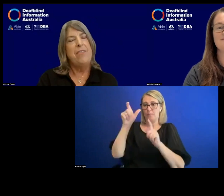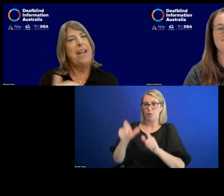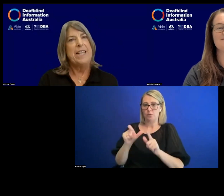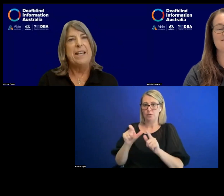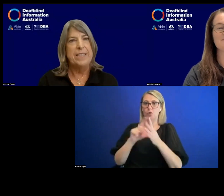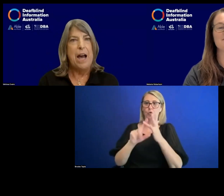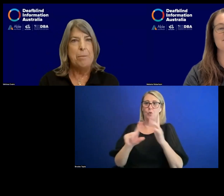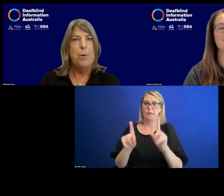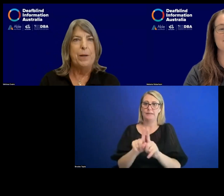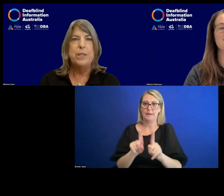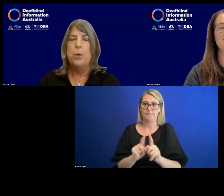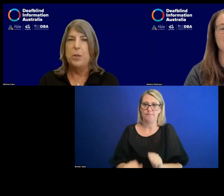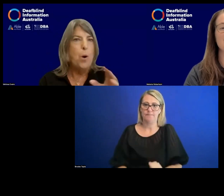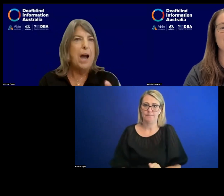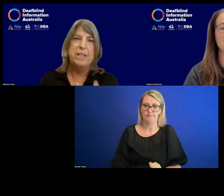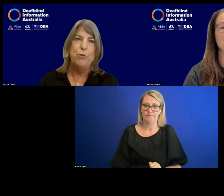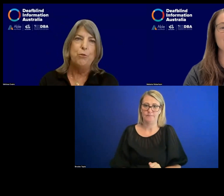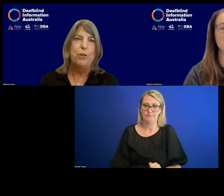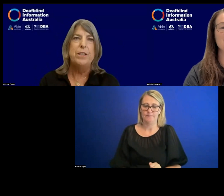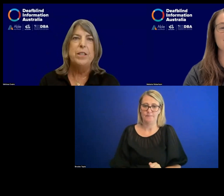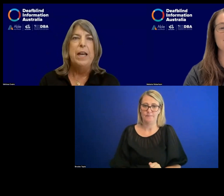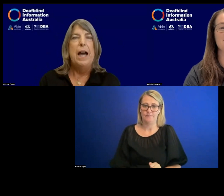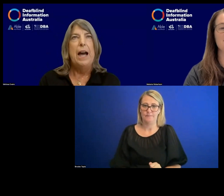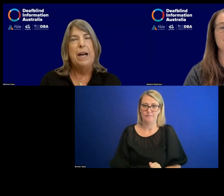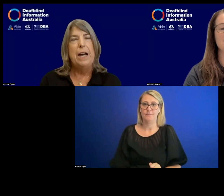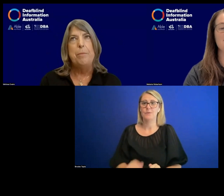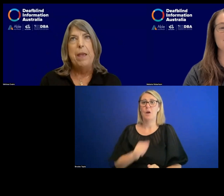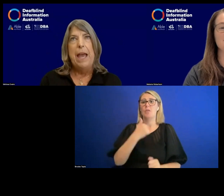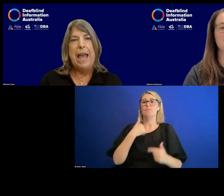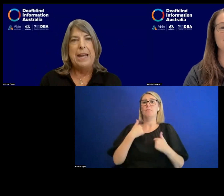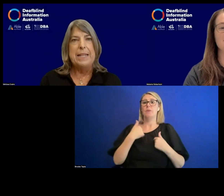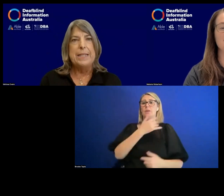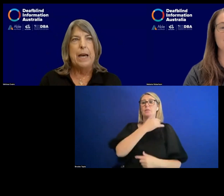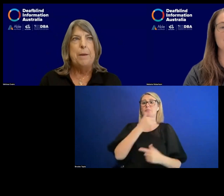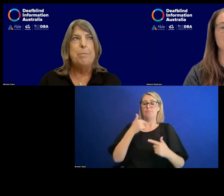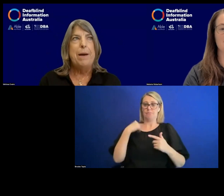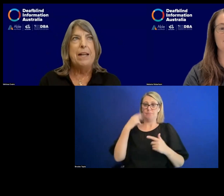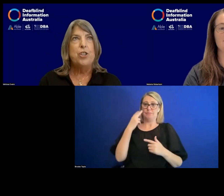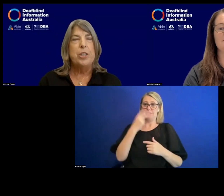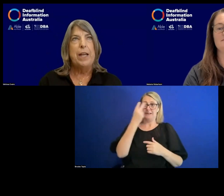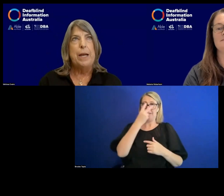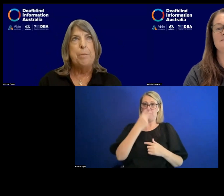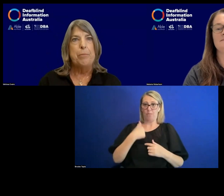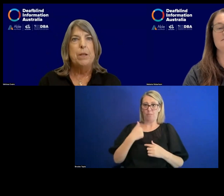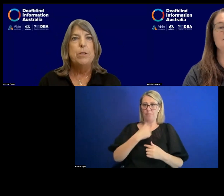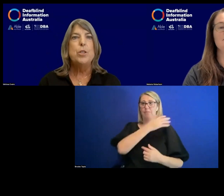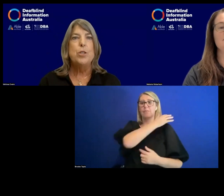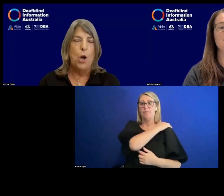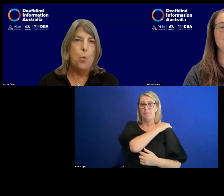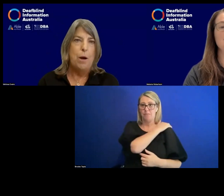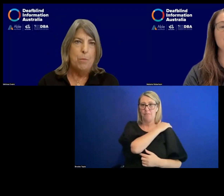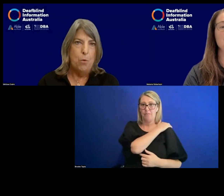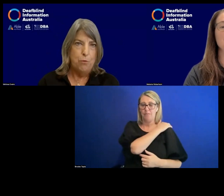and that's our start point. So it is quite different and it is a much slower, more